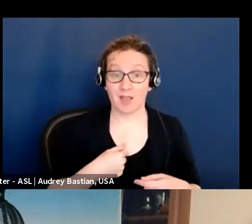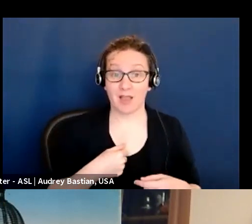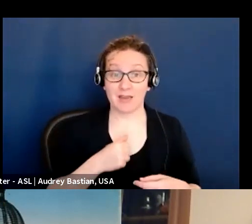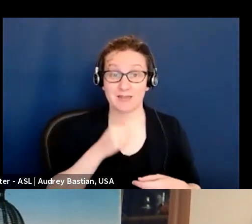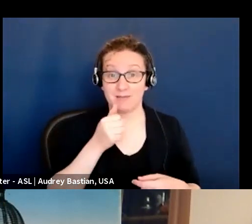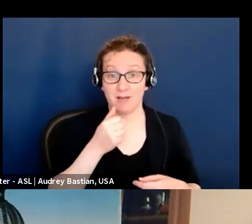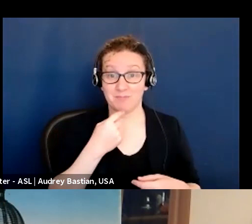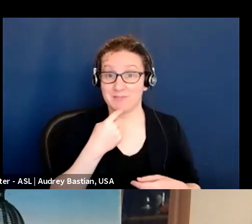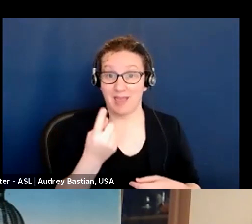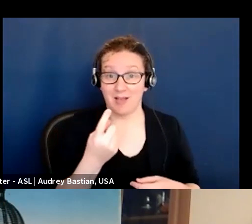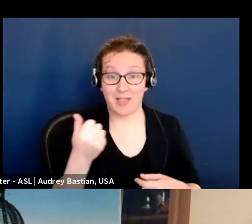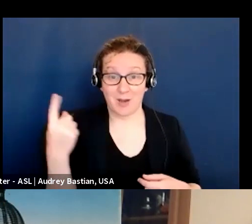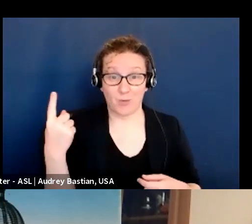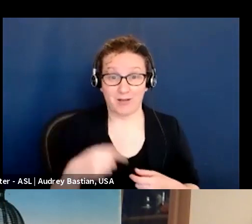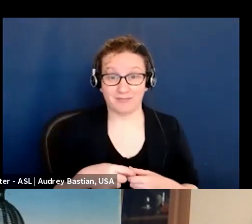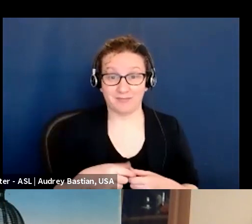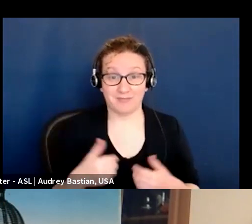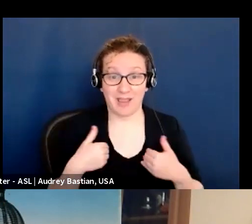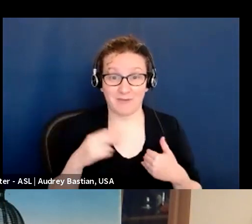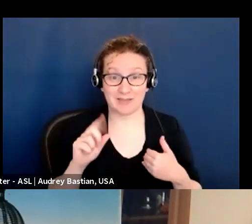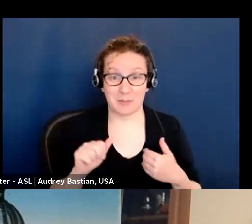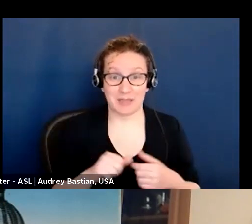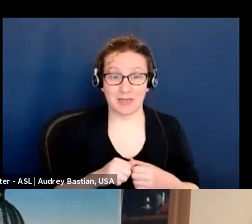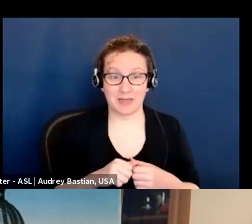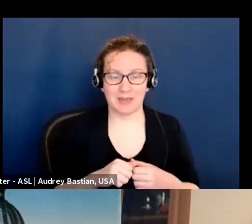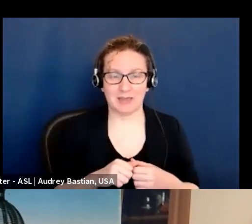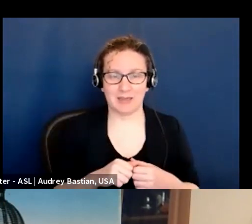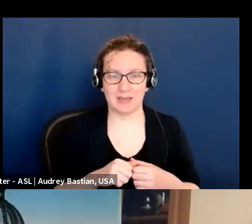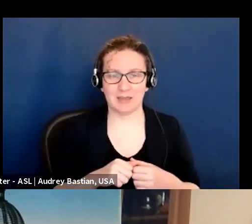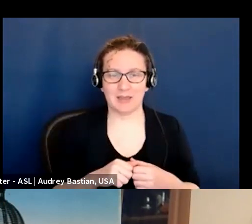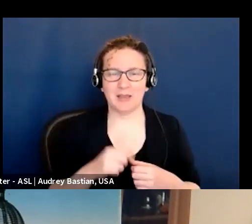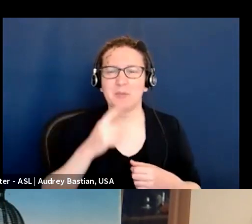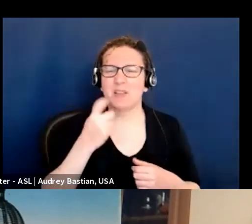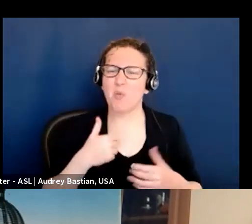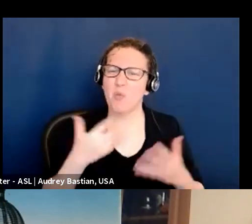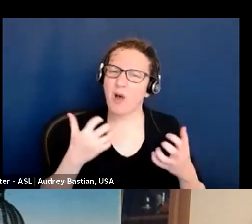anyone that I had a disability because I wanted the opportunity so bad and I was